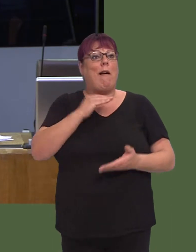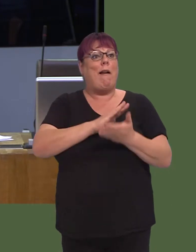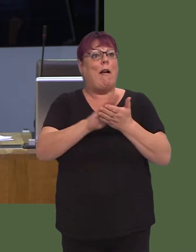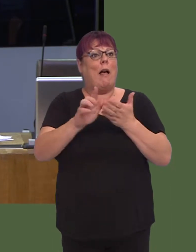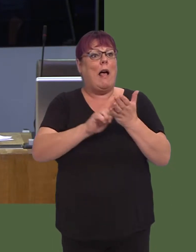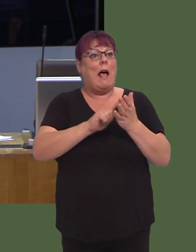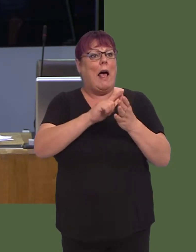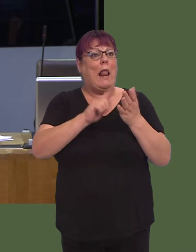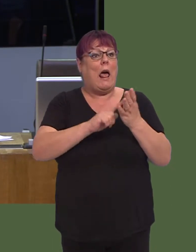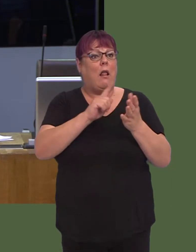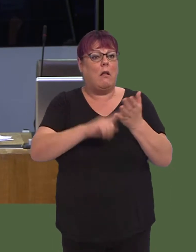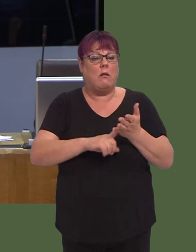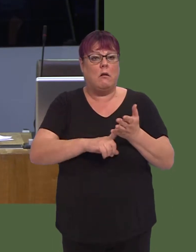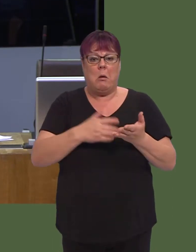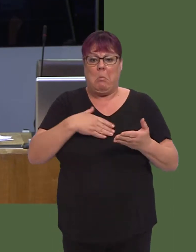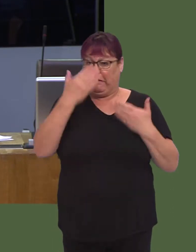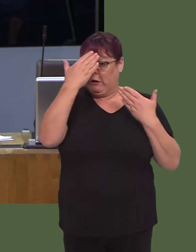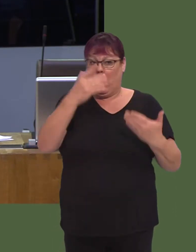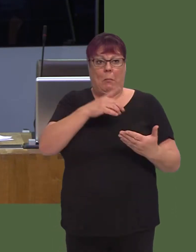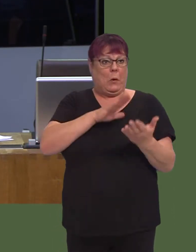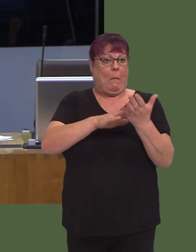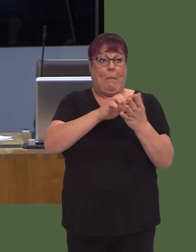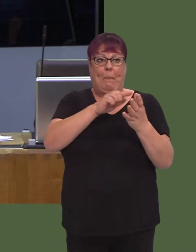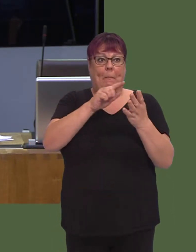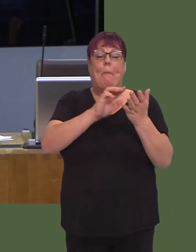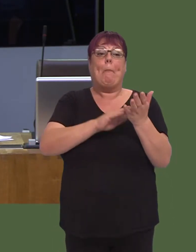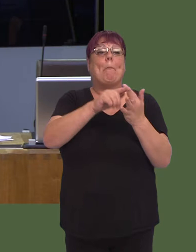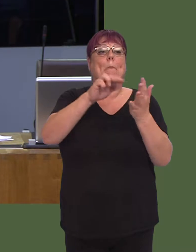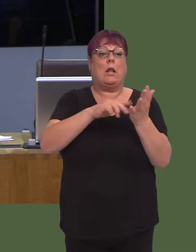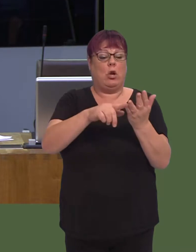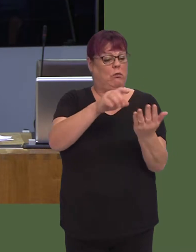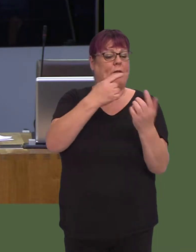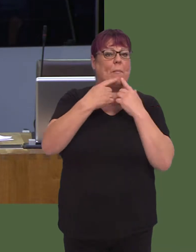later discover to be halal, which was not clearly labelled as such on the menu.